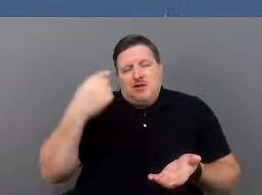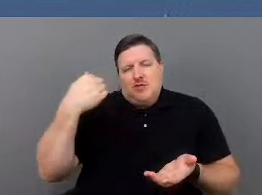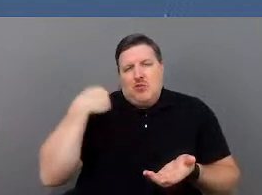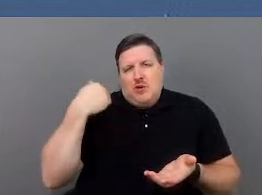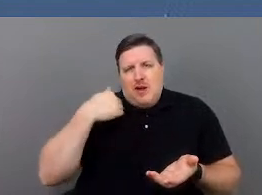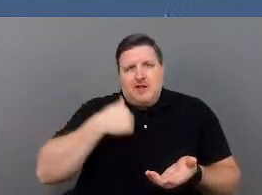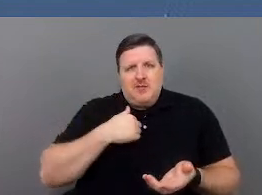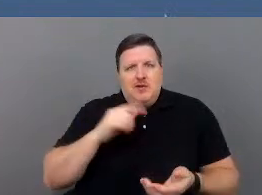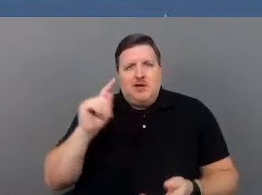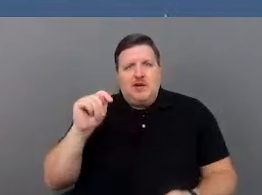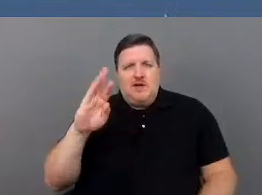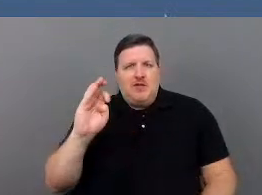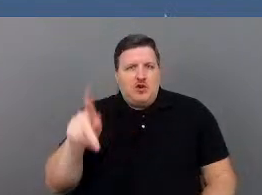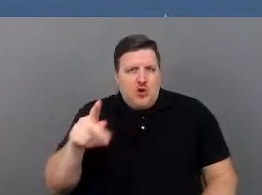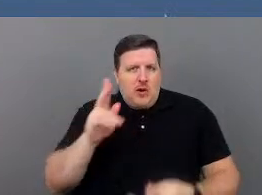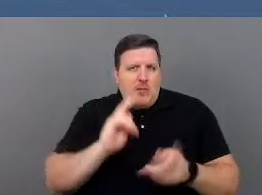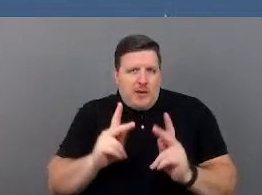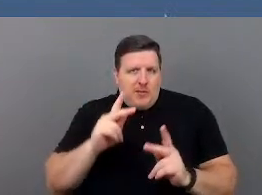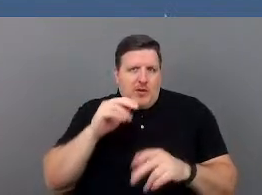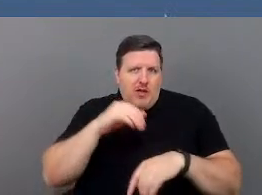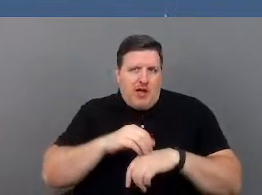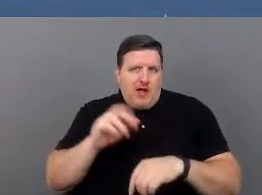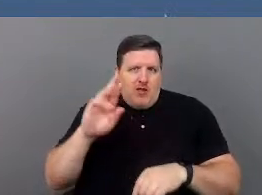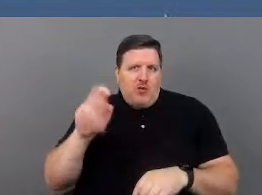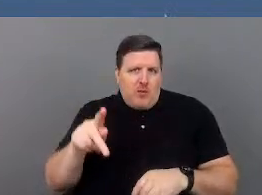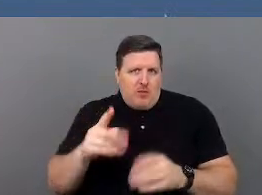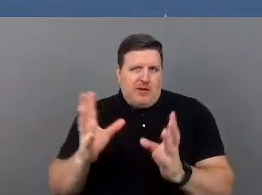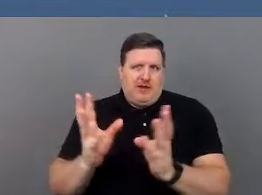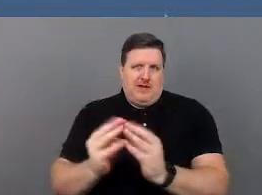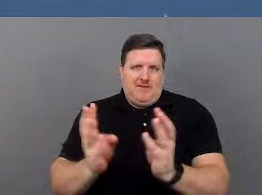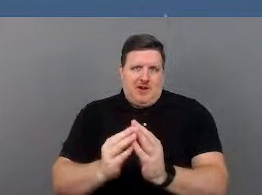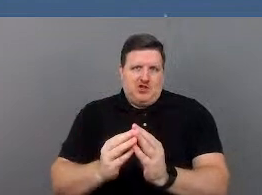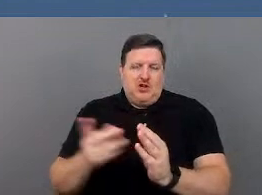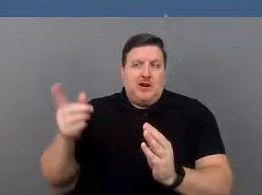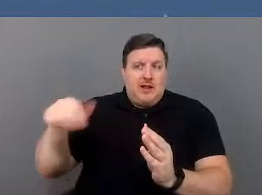SO I KIND OF THINK YOU OUGHT TO THINK ABOUT IF YOU WANT TO BE LIKE THE TRUMP PEOPLE. OKAY.